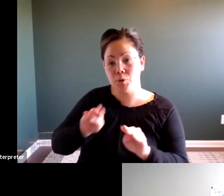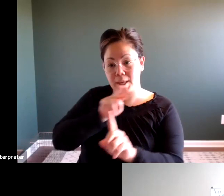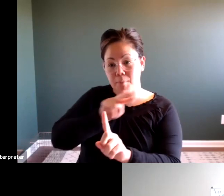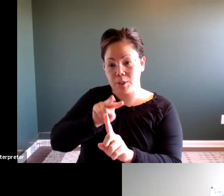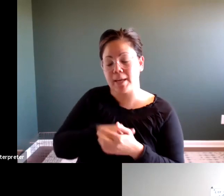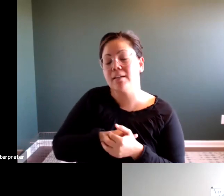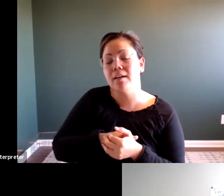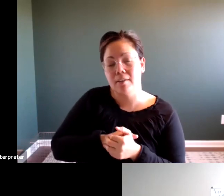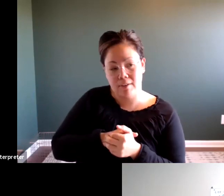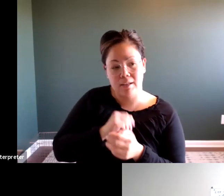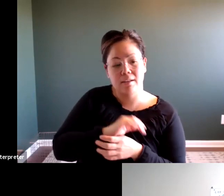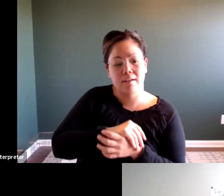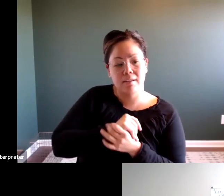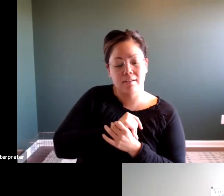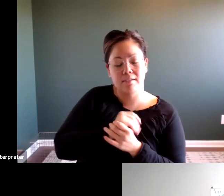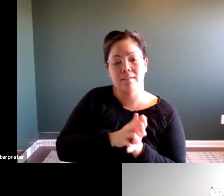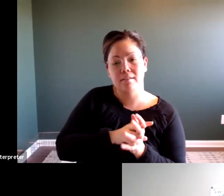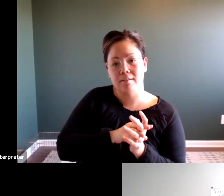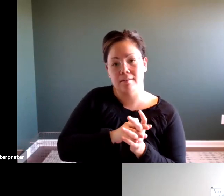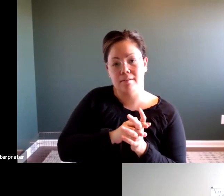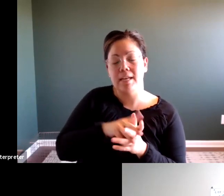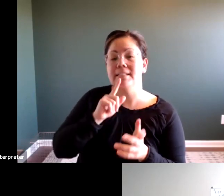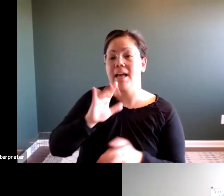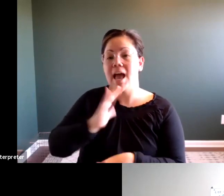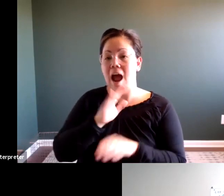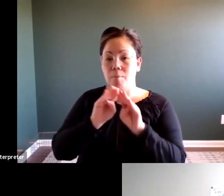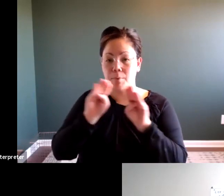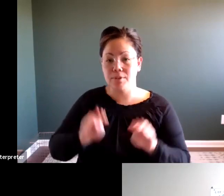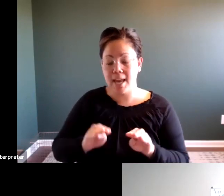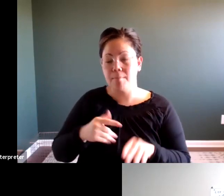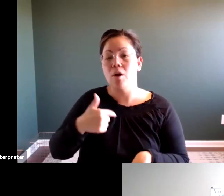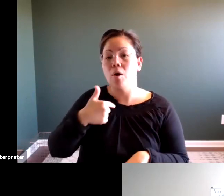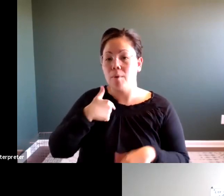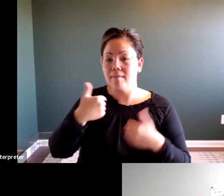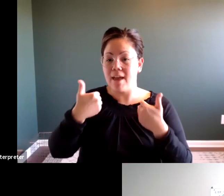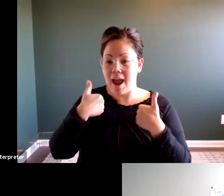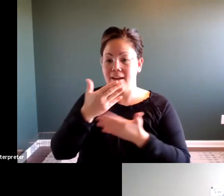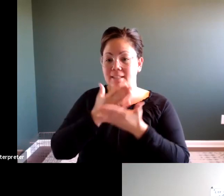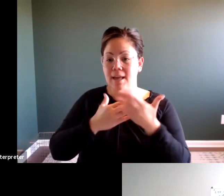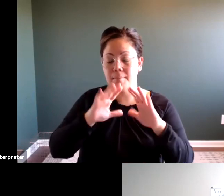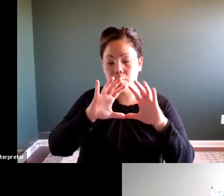said, I, at our museum we were not promoting tours but we have had some groups reach out to us